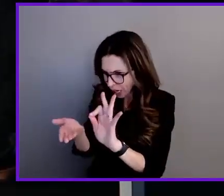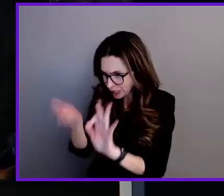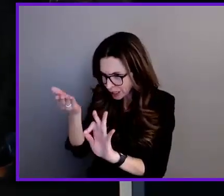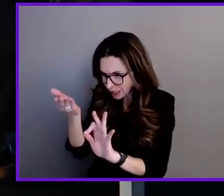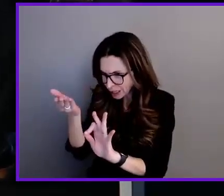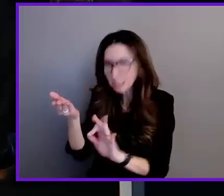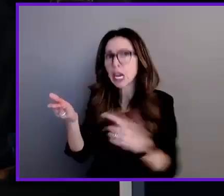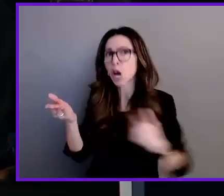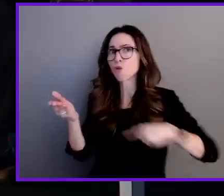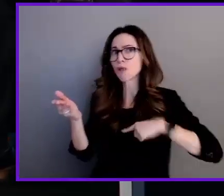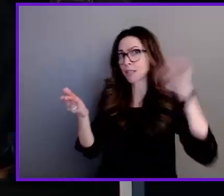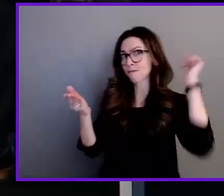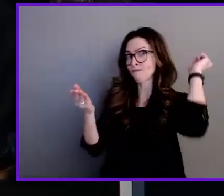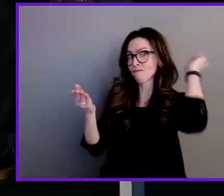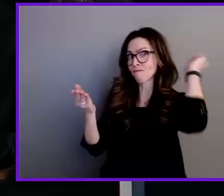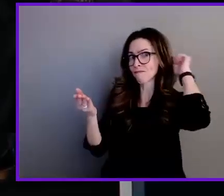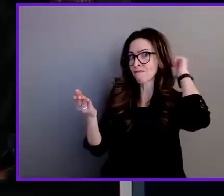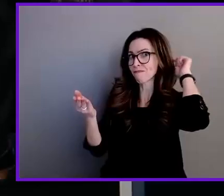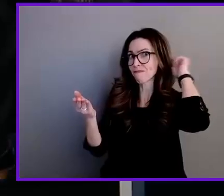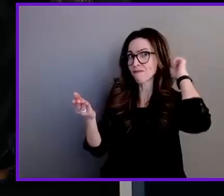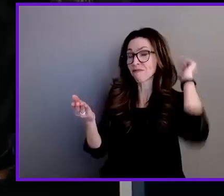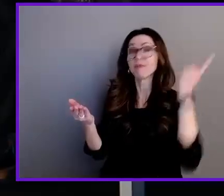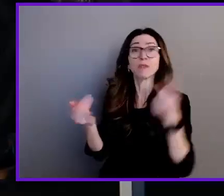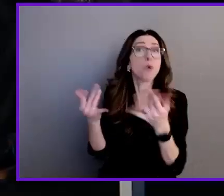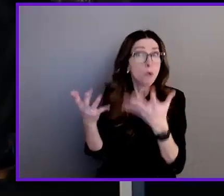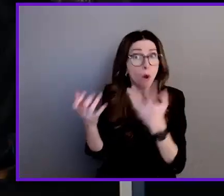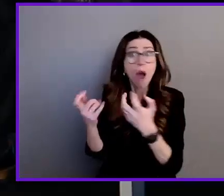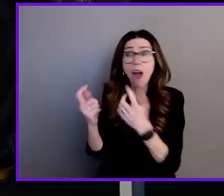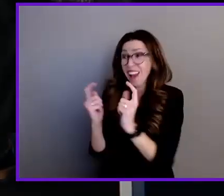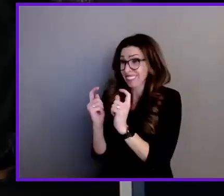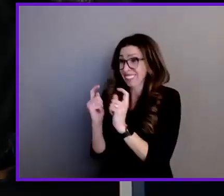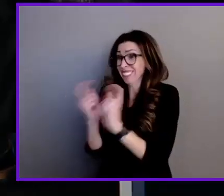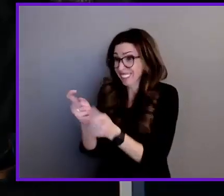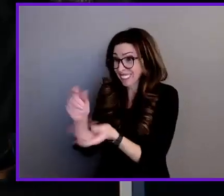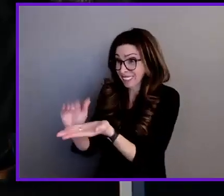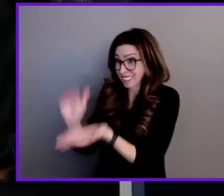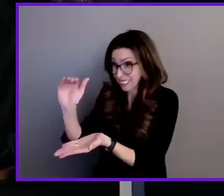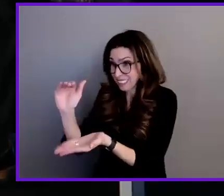fewer people will be supported, fewer project will be funded.